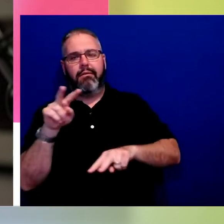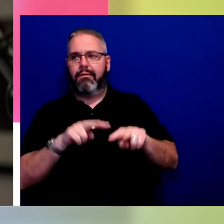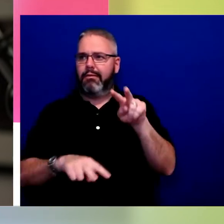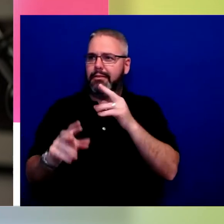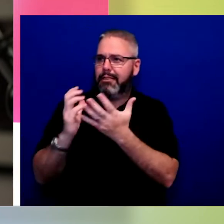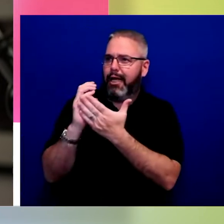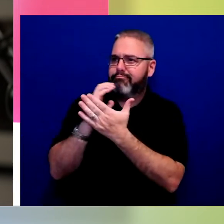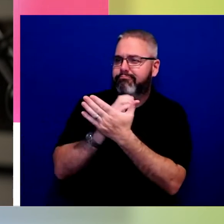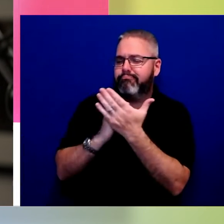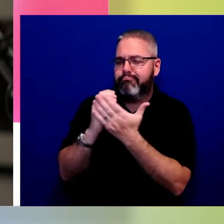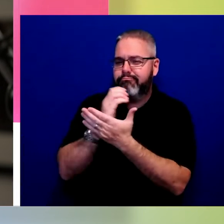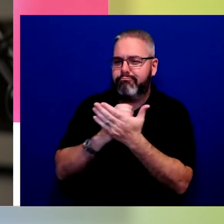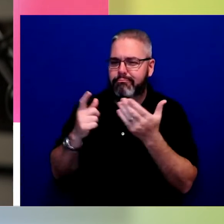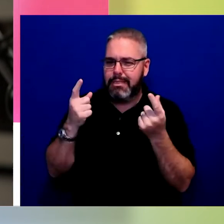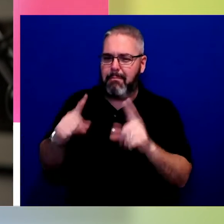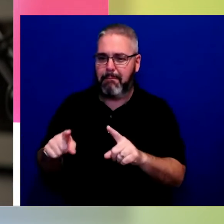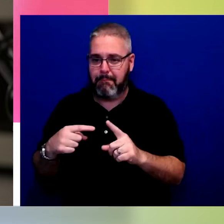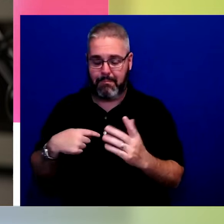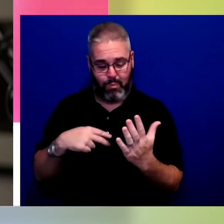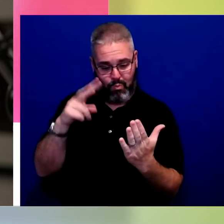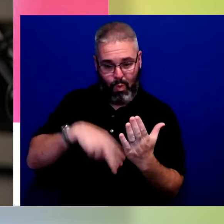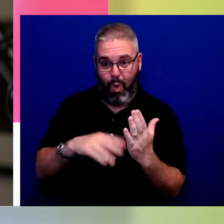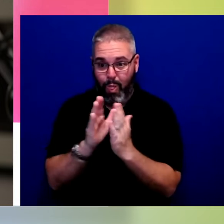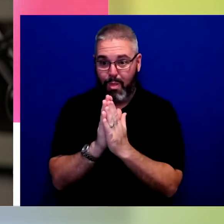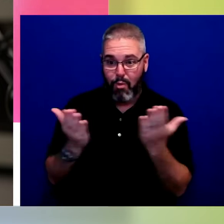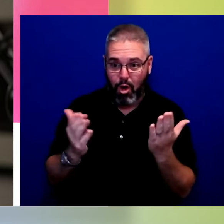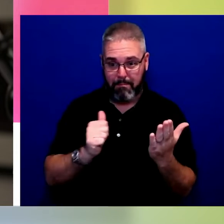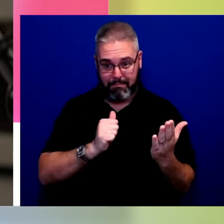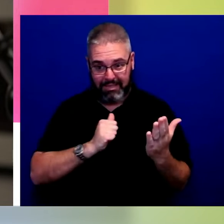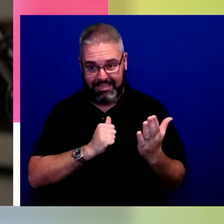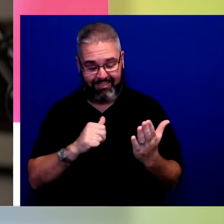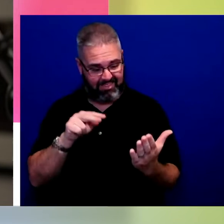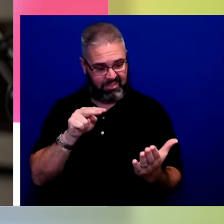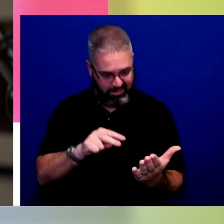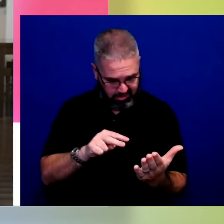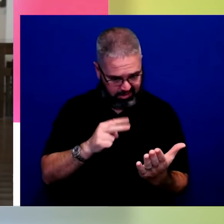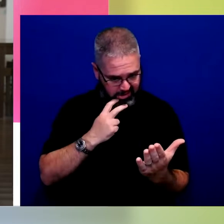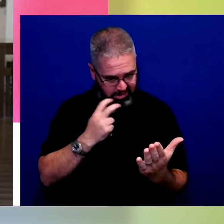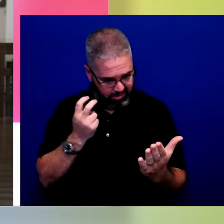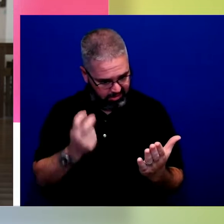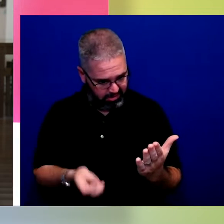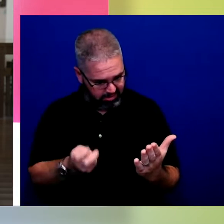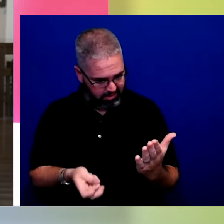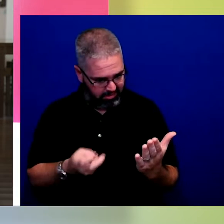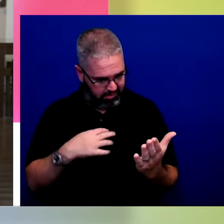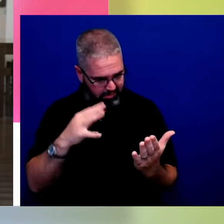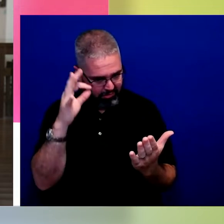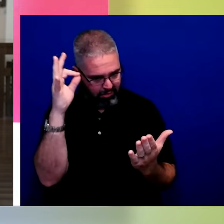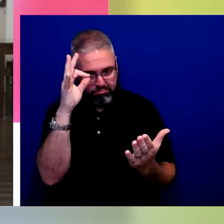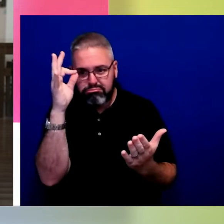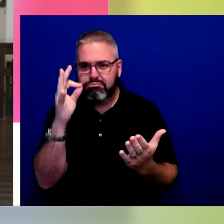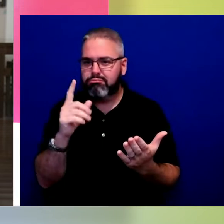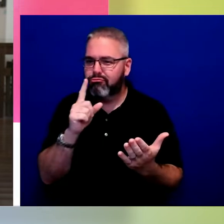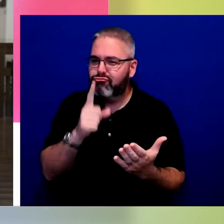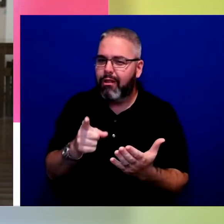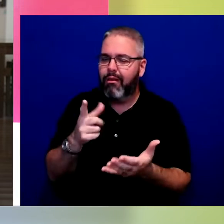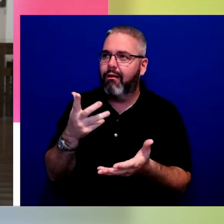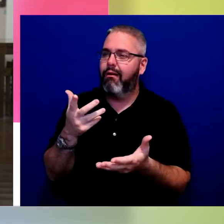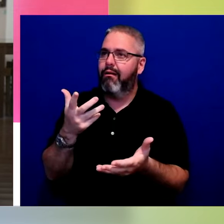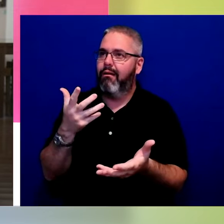And I read this book, there was stuff in there that I honestly didn't know. You kind of laugh a lot